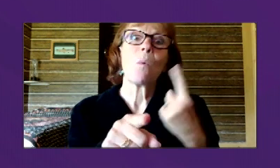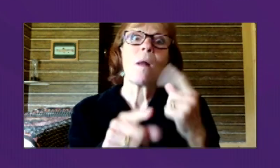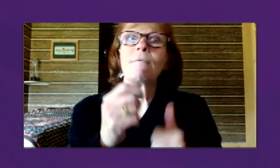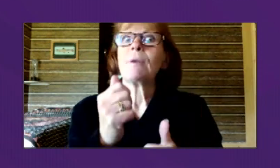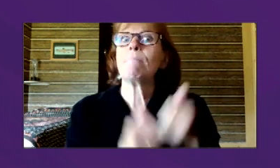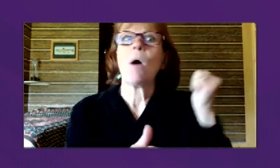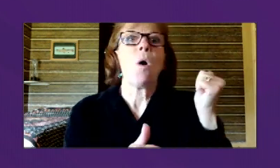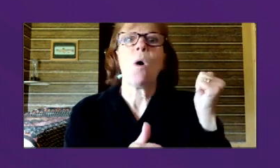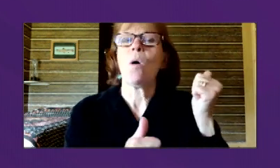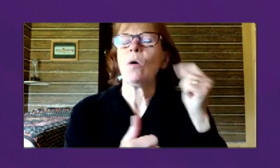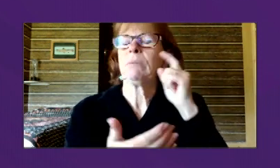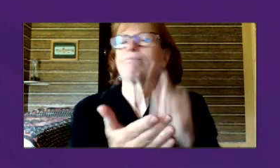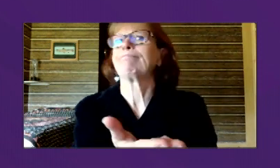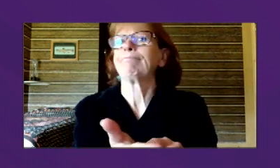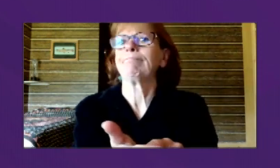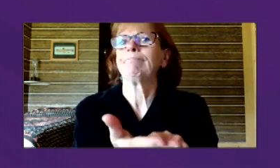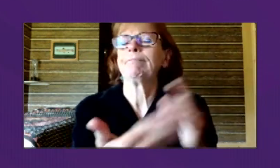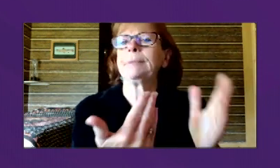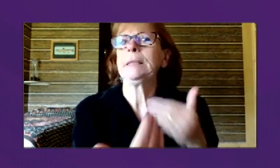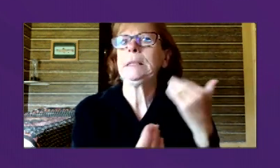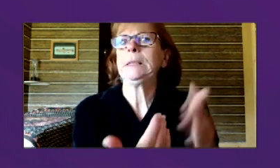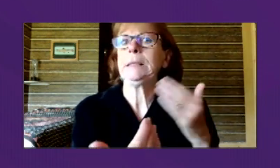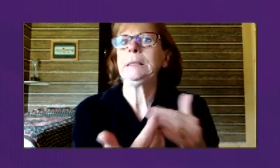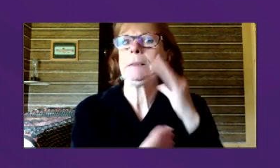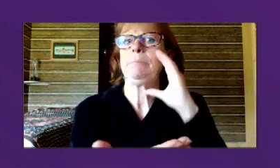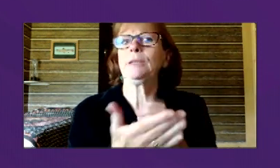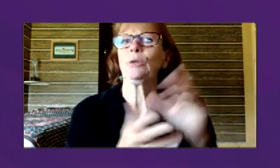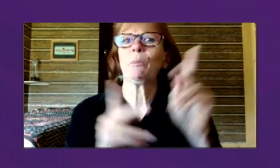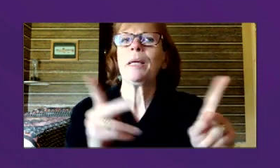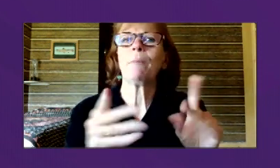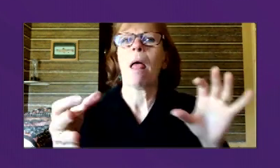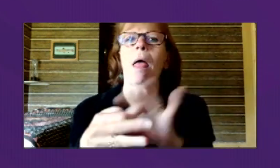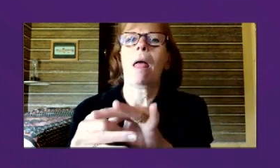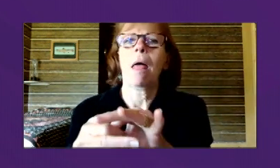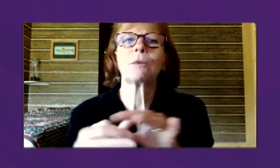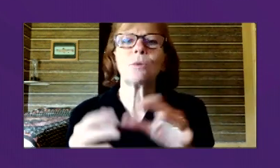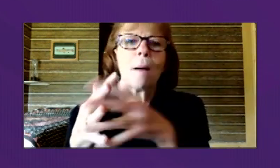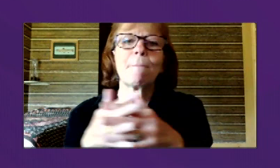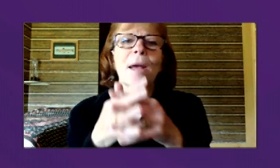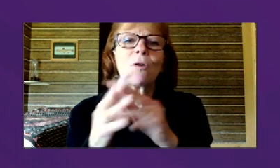recognizable images that people associate with American Indians, but it's also one of the